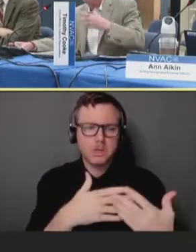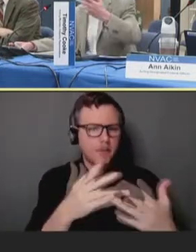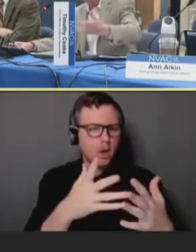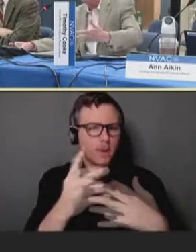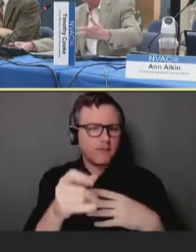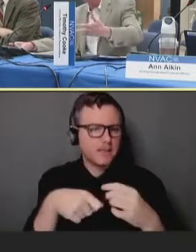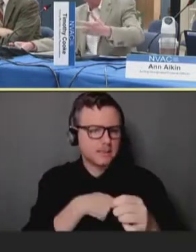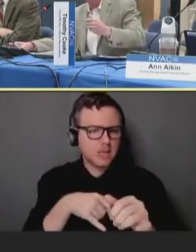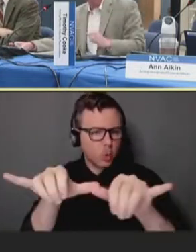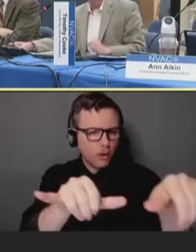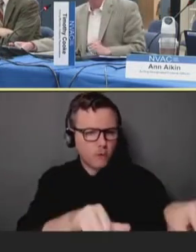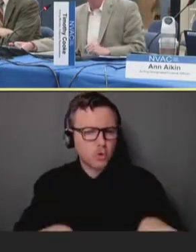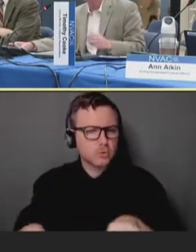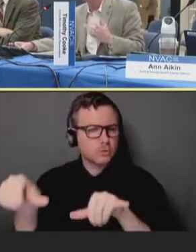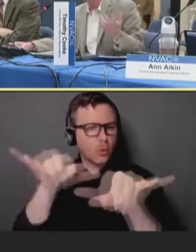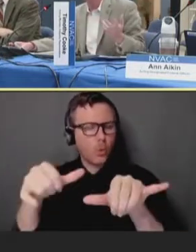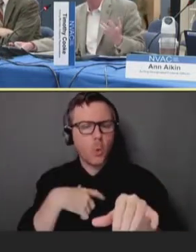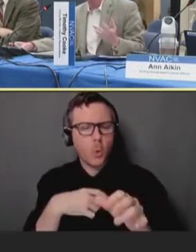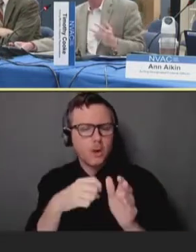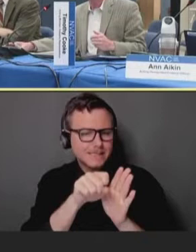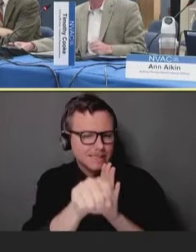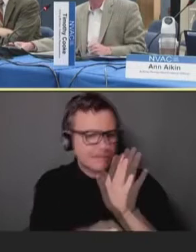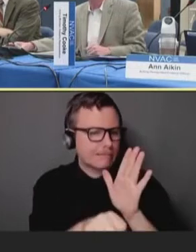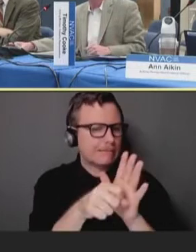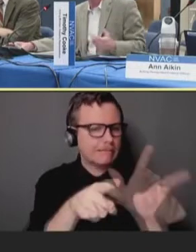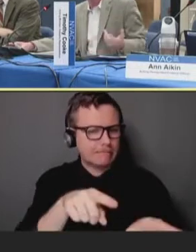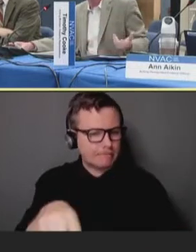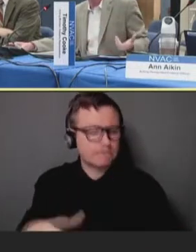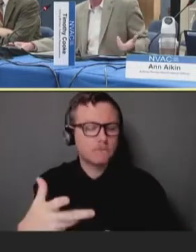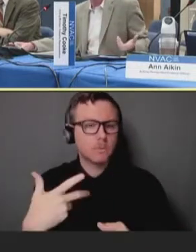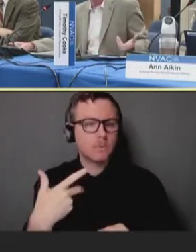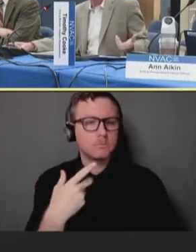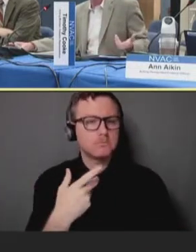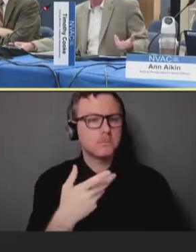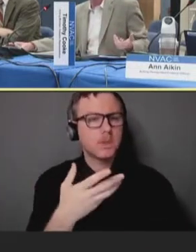seasonal or, you know, what are your thoughts on that? Obviously, it's early days for mRNA.